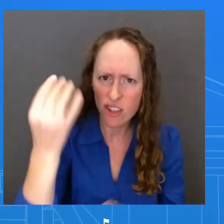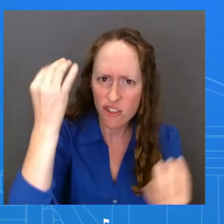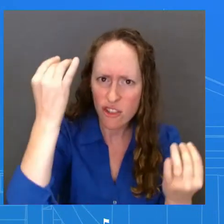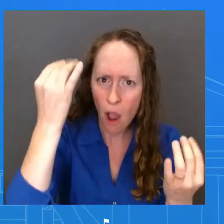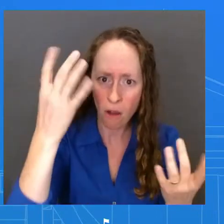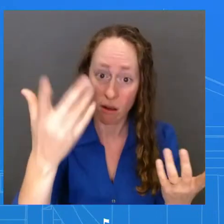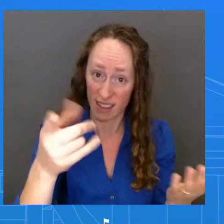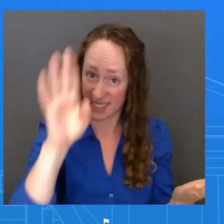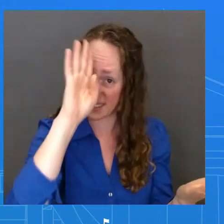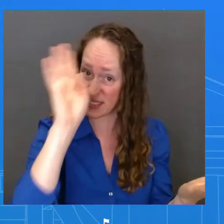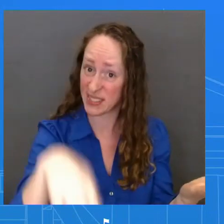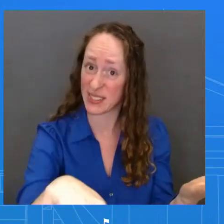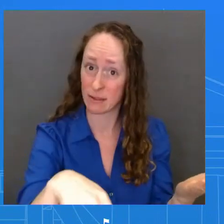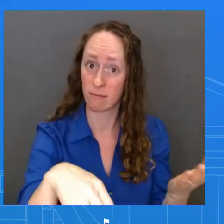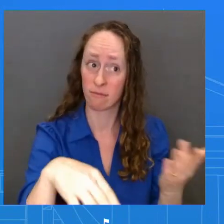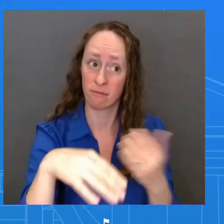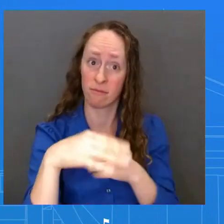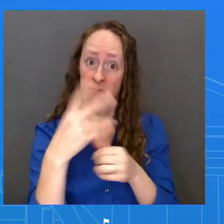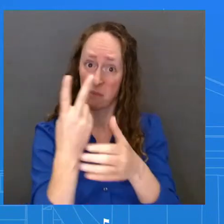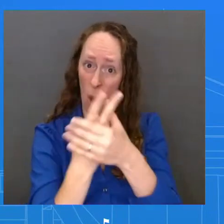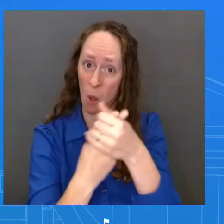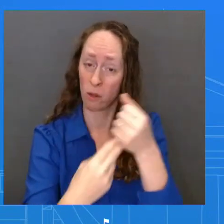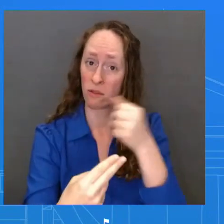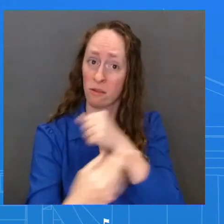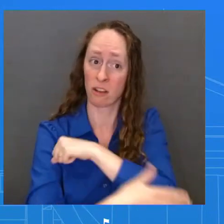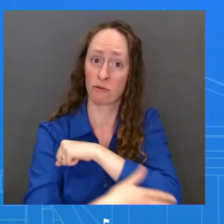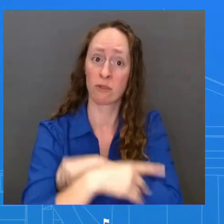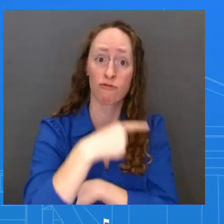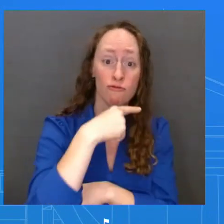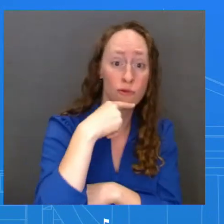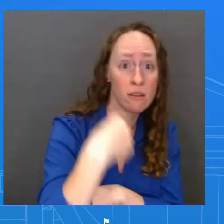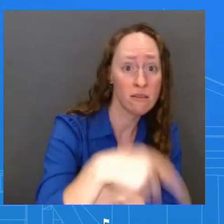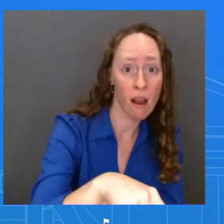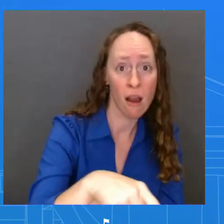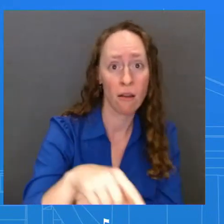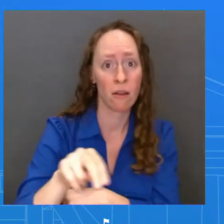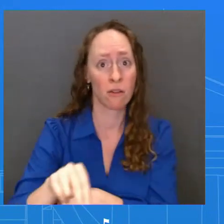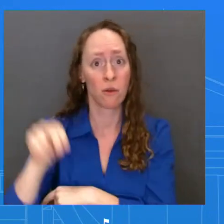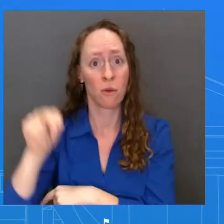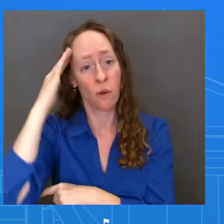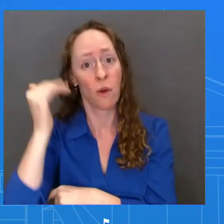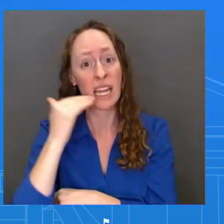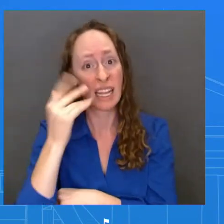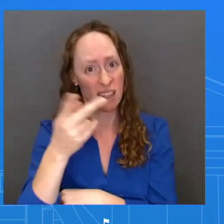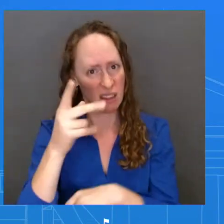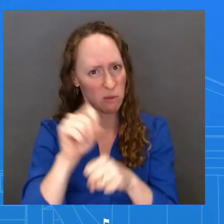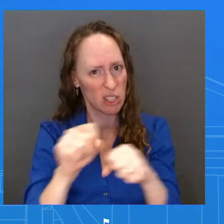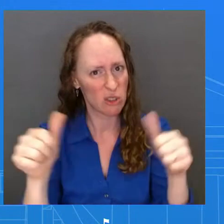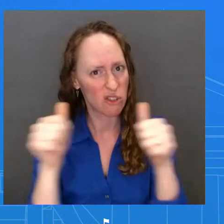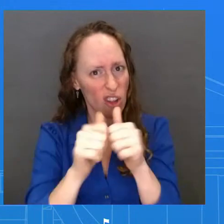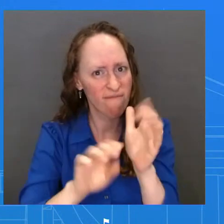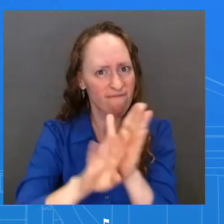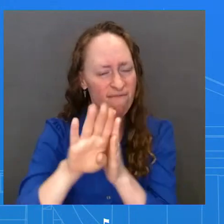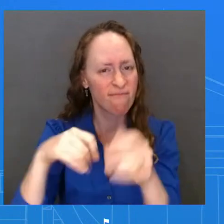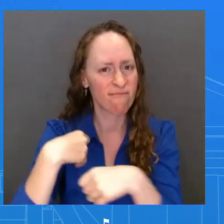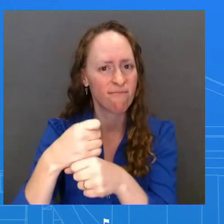Mr. Sullivan: We are concerned about the relationship, including the technology and security relationship between Russia and the DPRK.